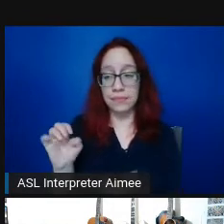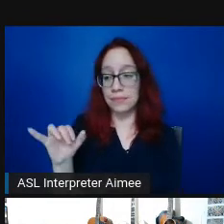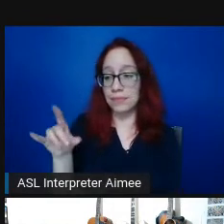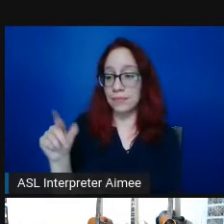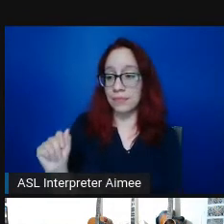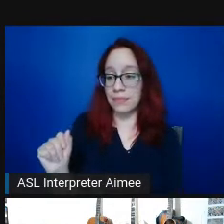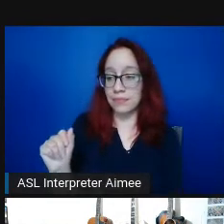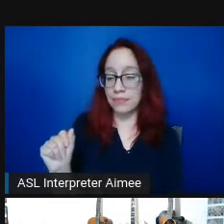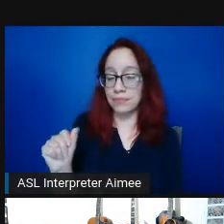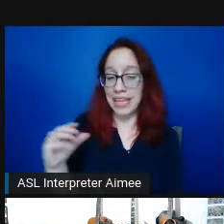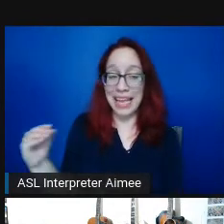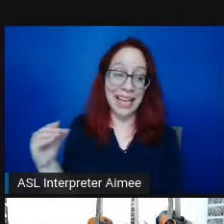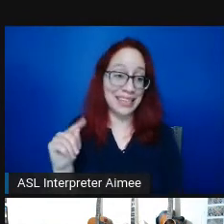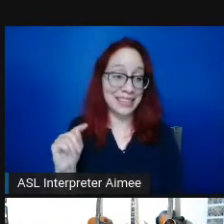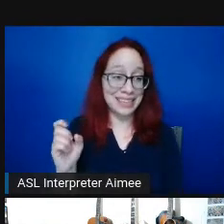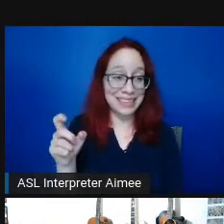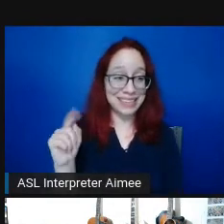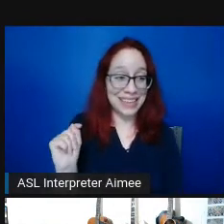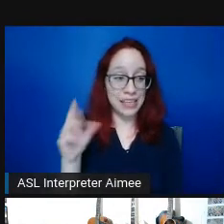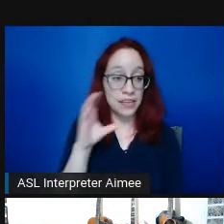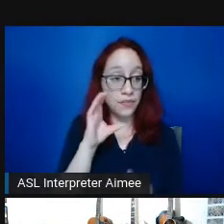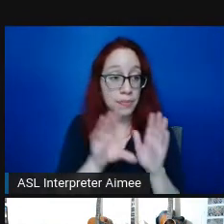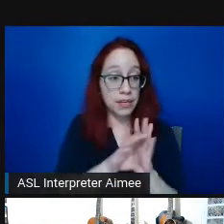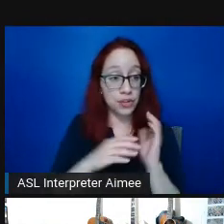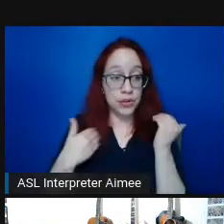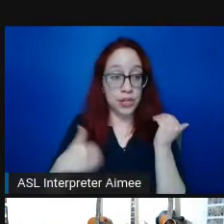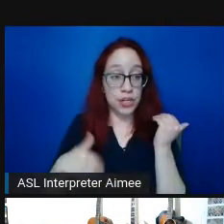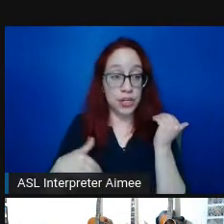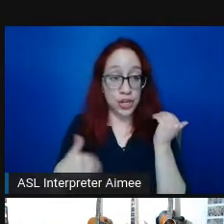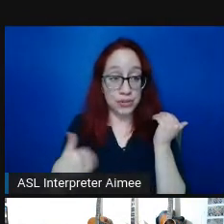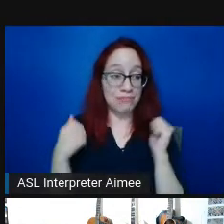I've got a picture of a guitar here with some texts next to it.